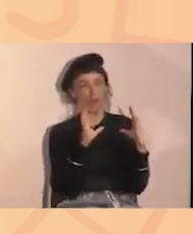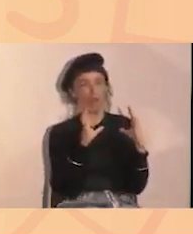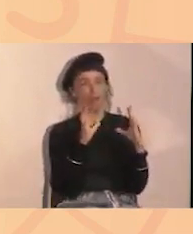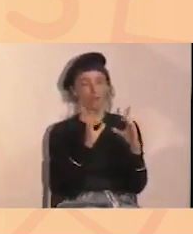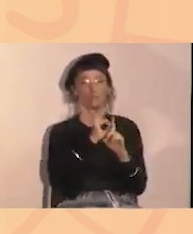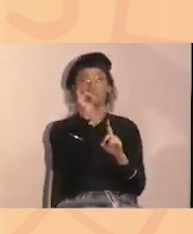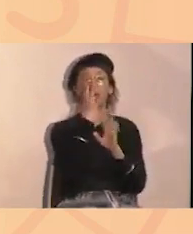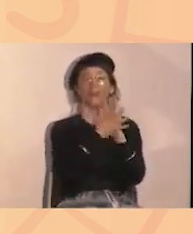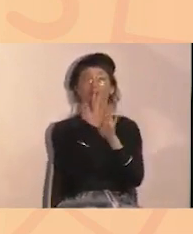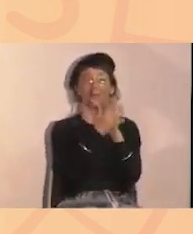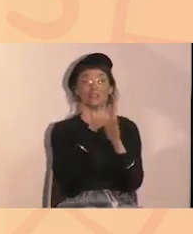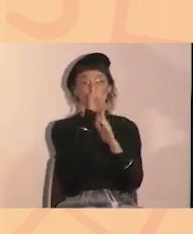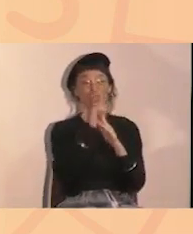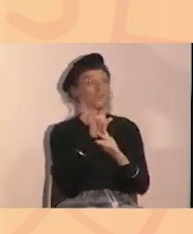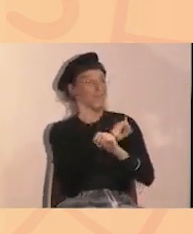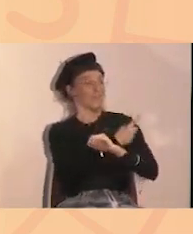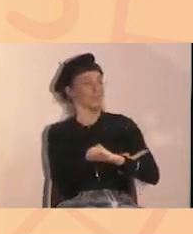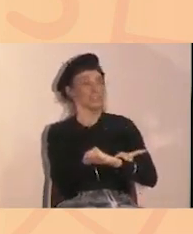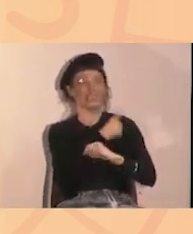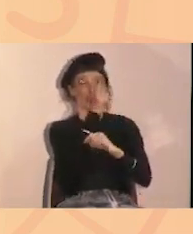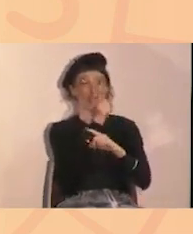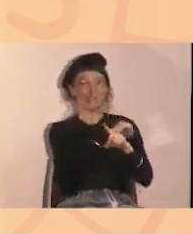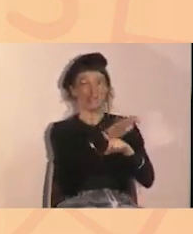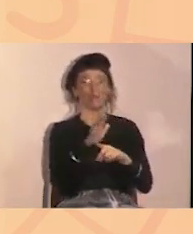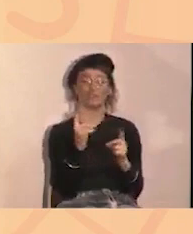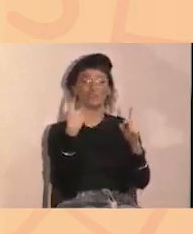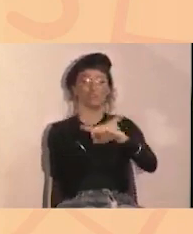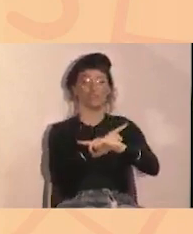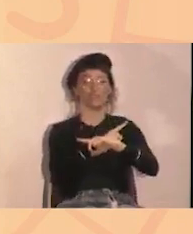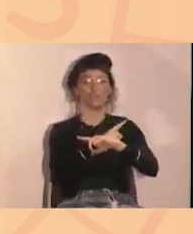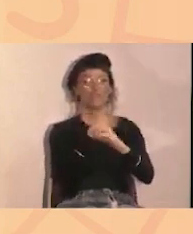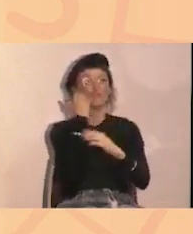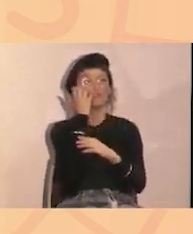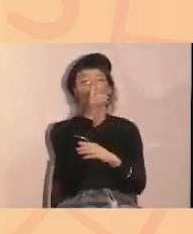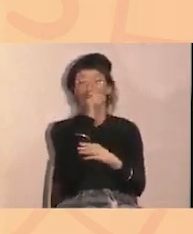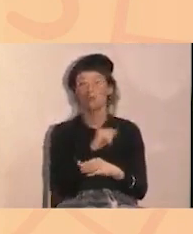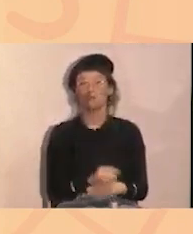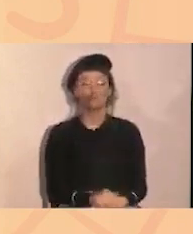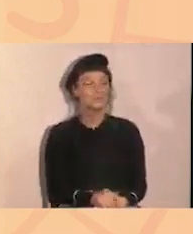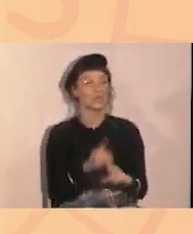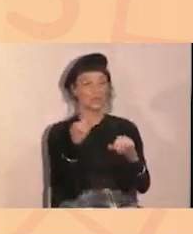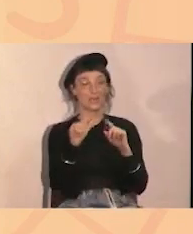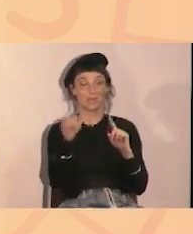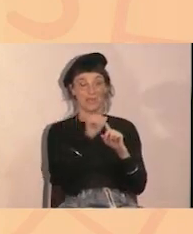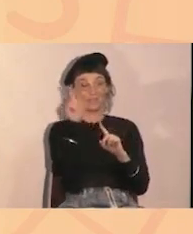will undoubtedly have bearing on the lives of future generations. OK, back to now time. I hope you all enjoyed that quick journey.